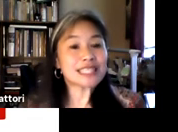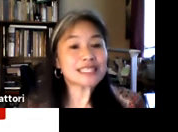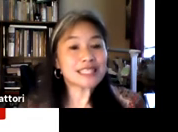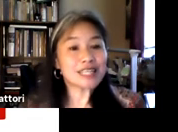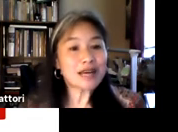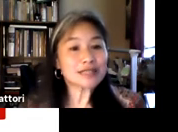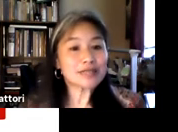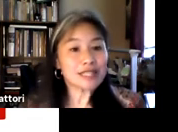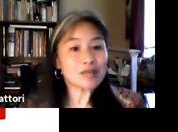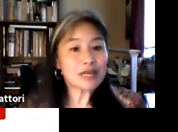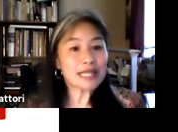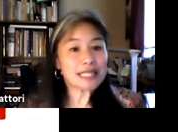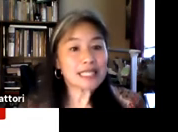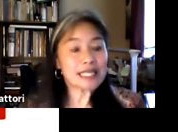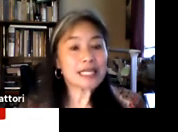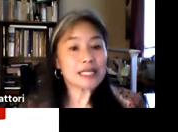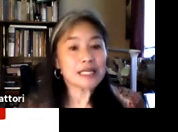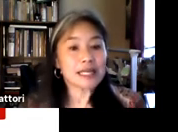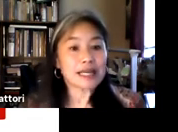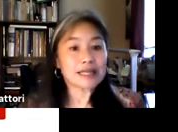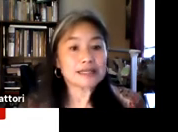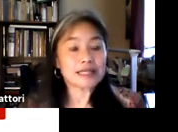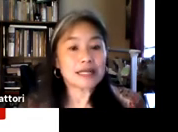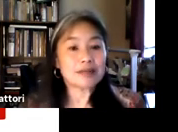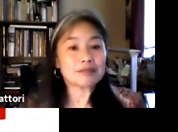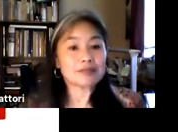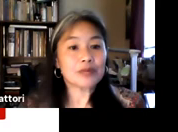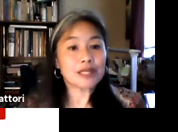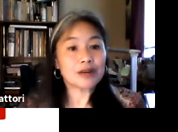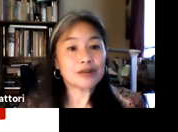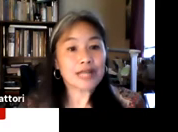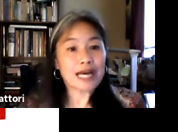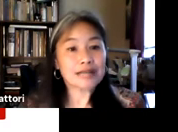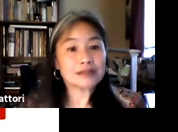So it looked like punch. Everyone at this point had a